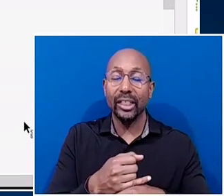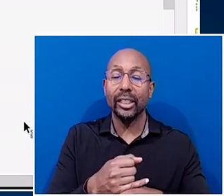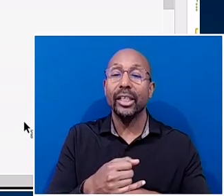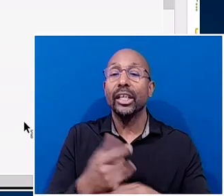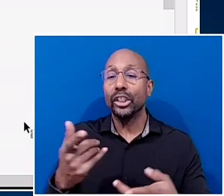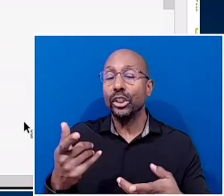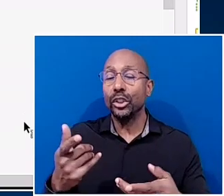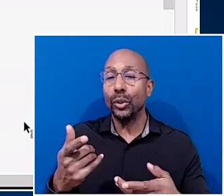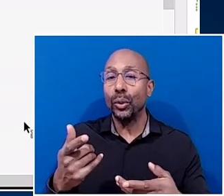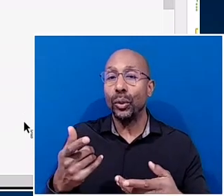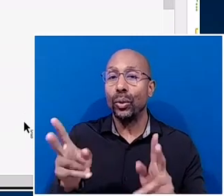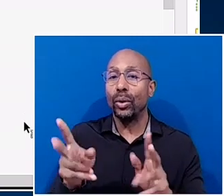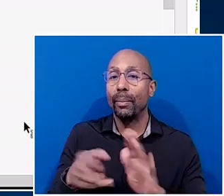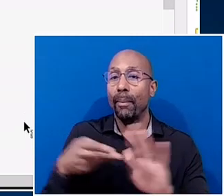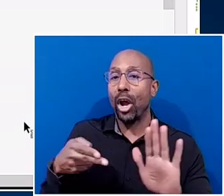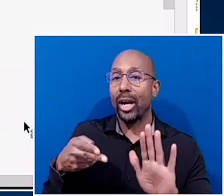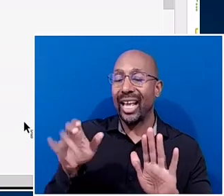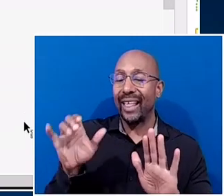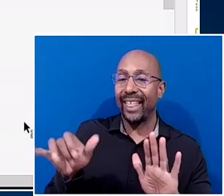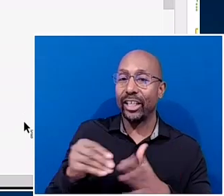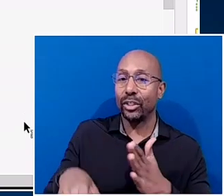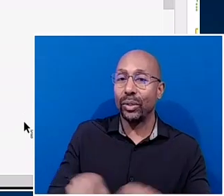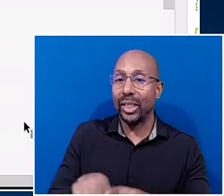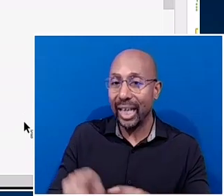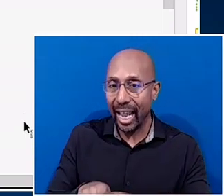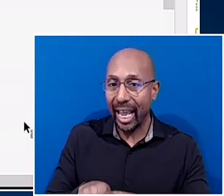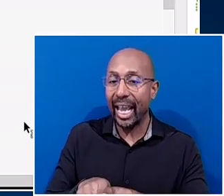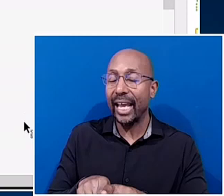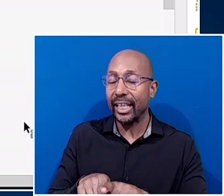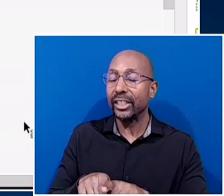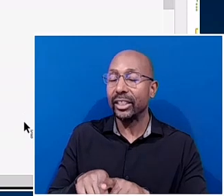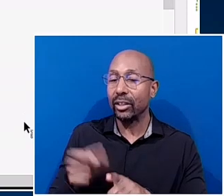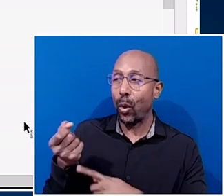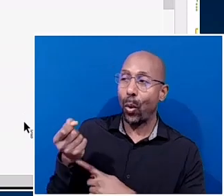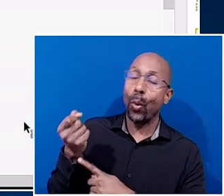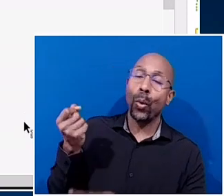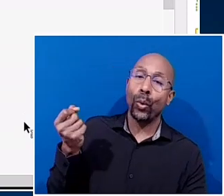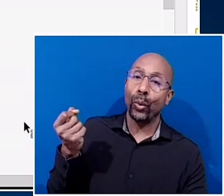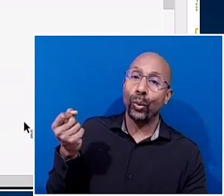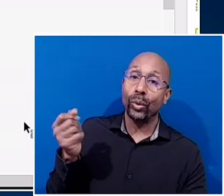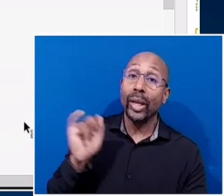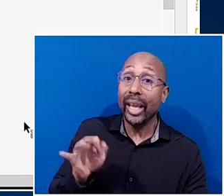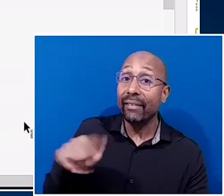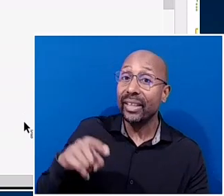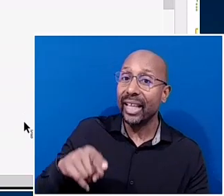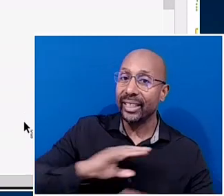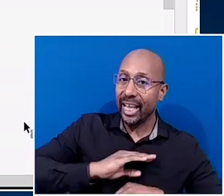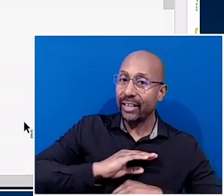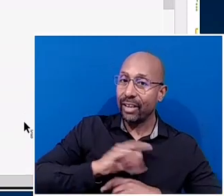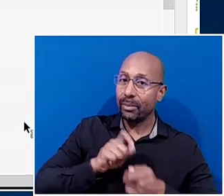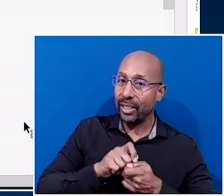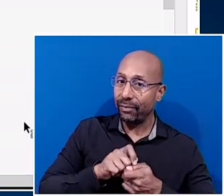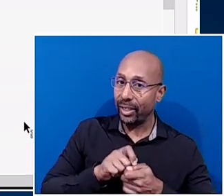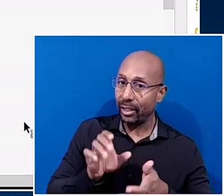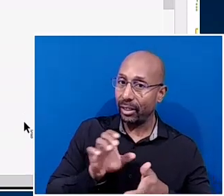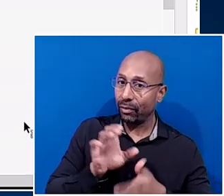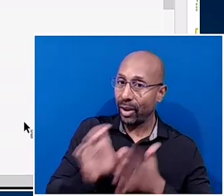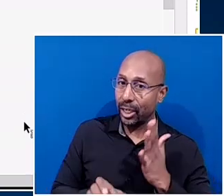meet certain criteria. Generally, it requires that the student submit a request to be placed on the leave